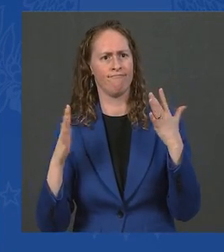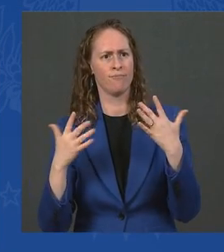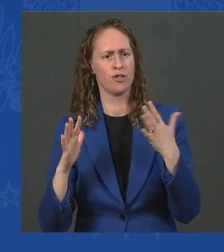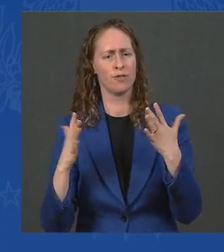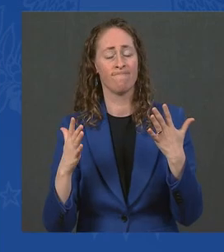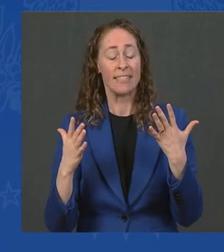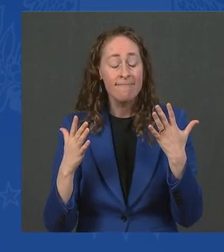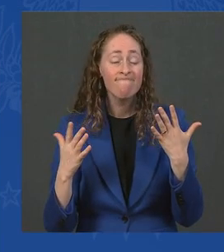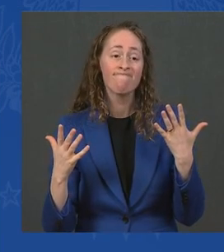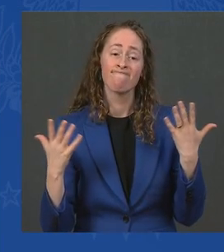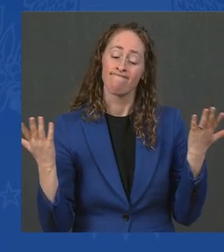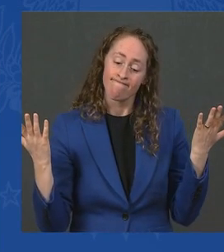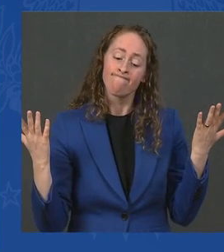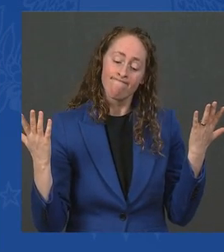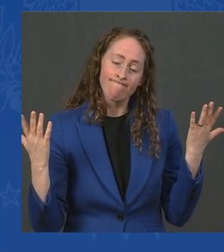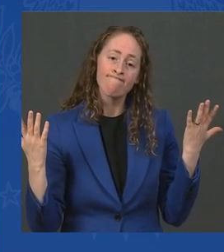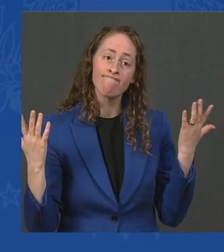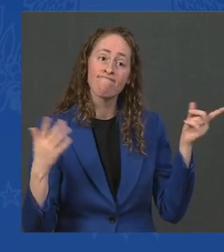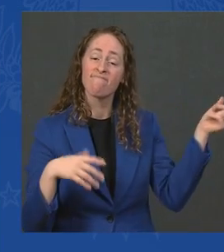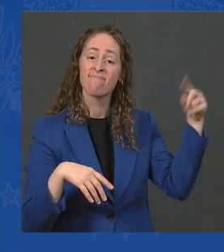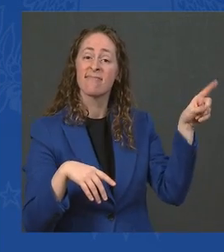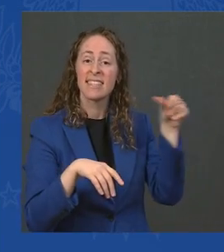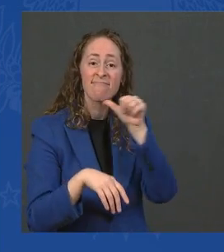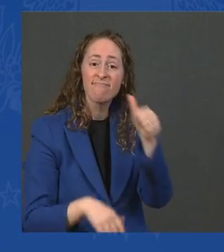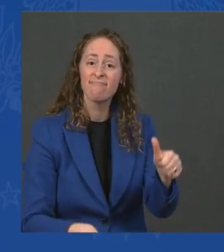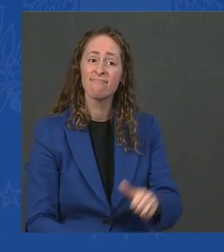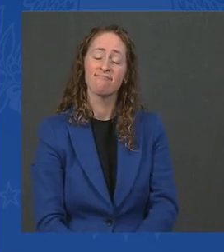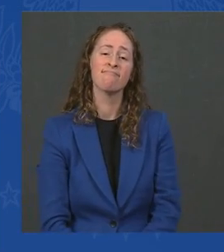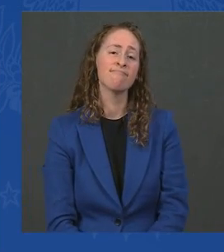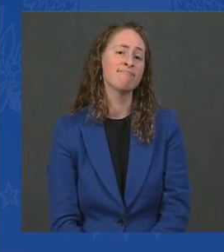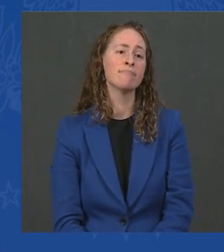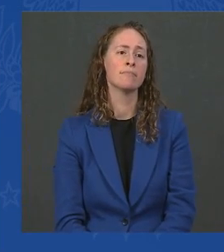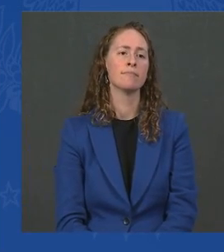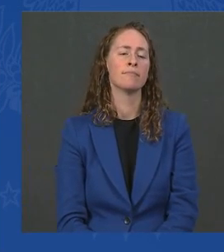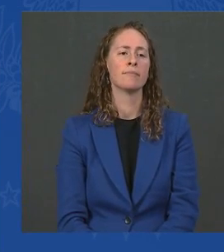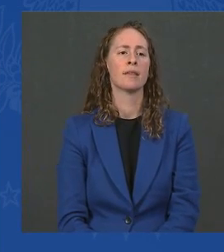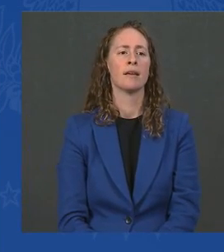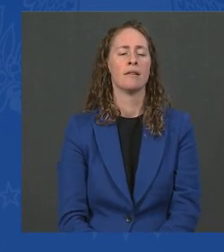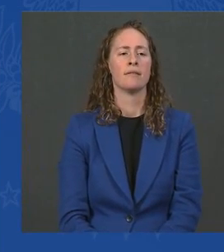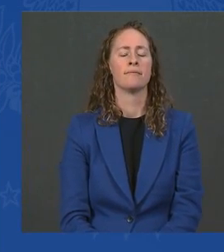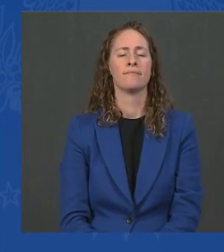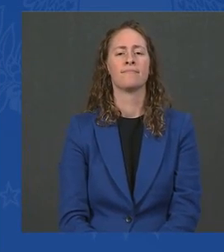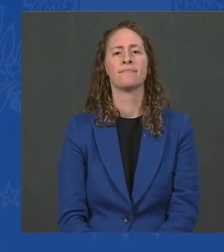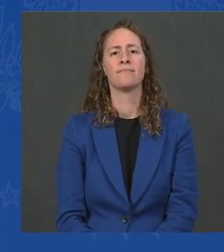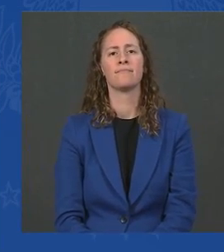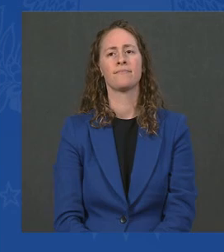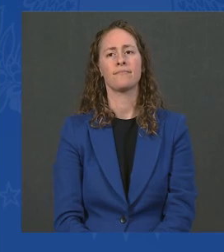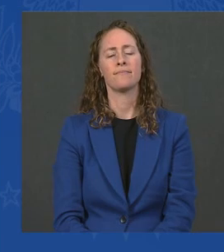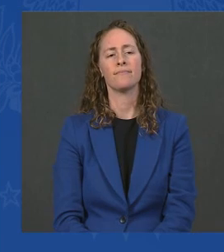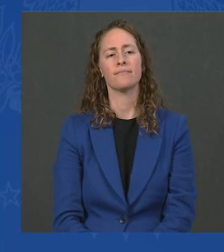let me conclude with this: I -- one of the lessons